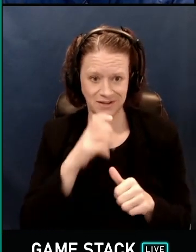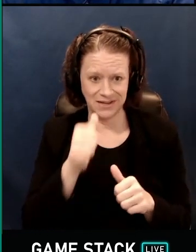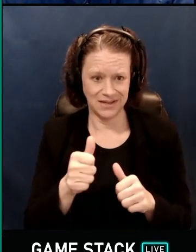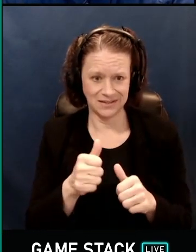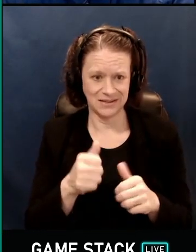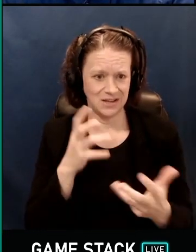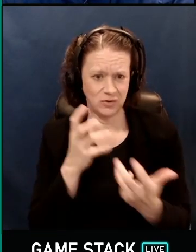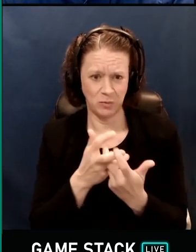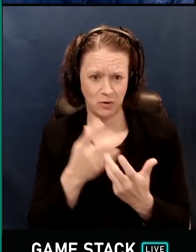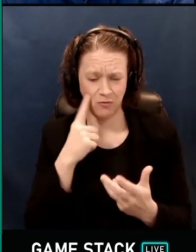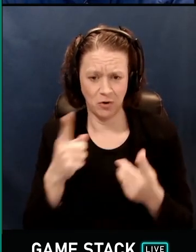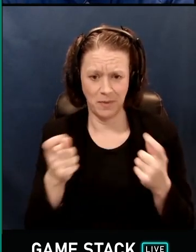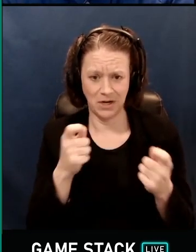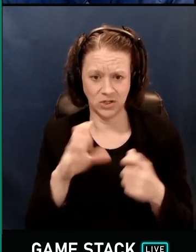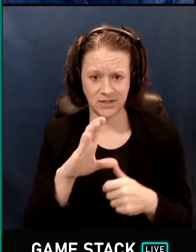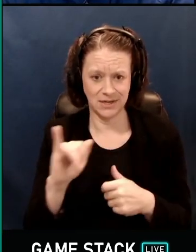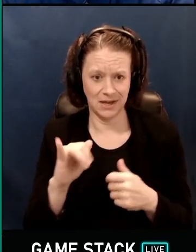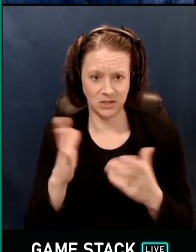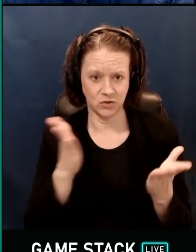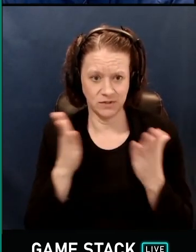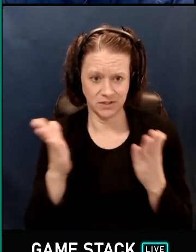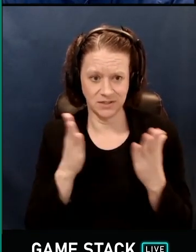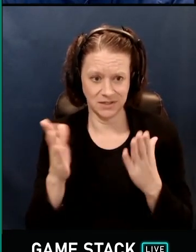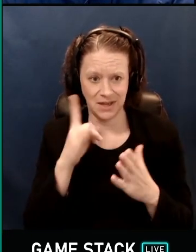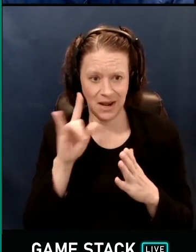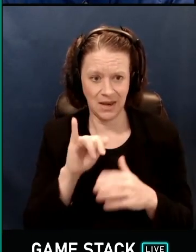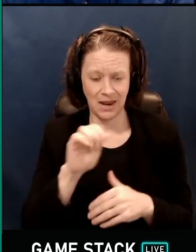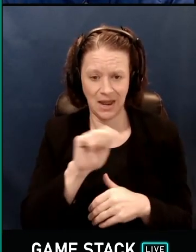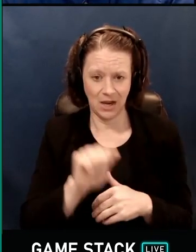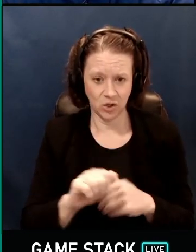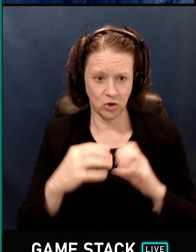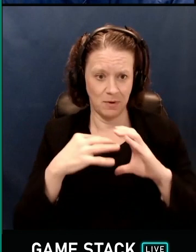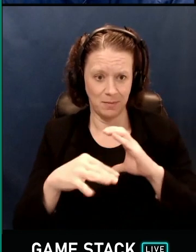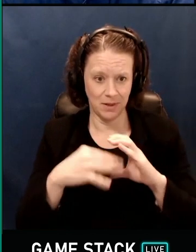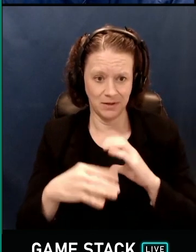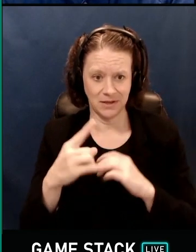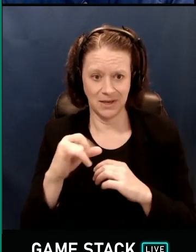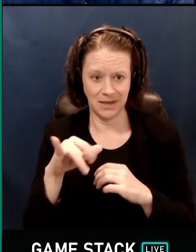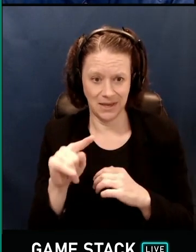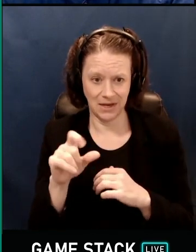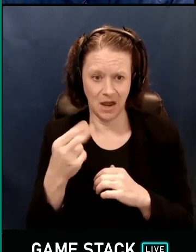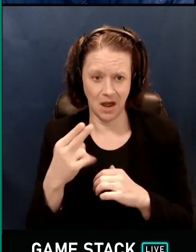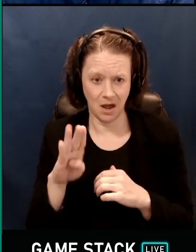the CI services, like Azure Pipelines, GitHub Actions, CircleCI and so on.